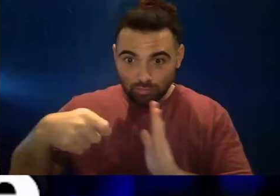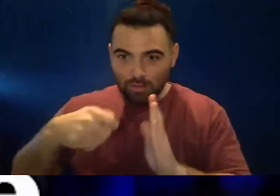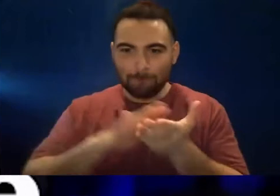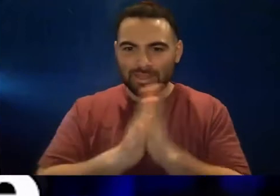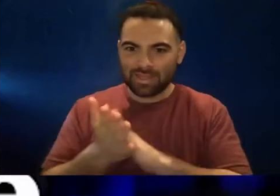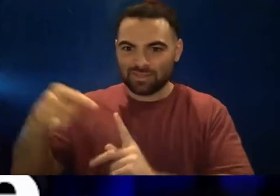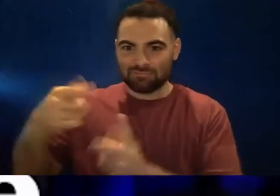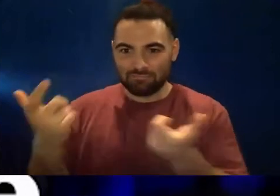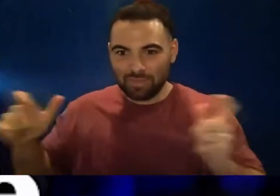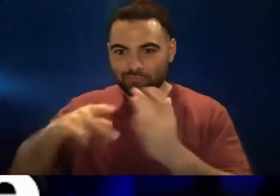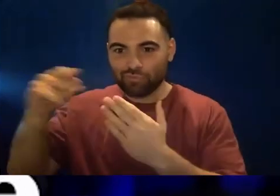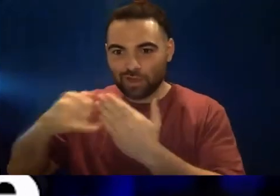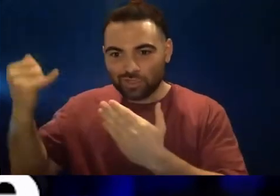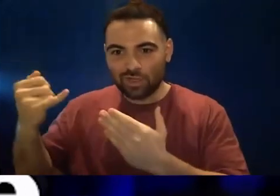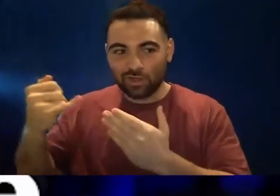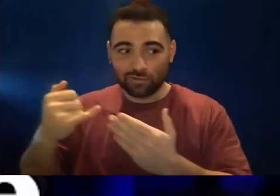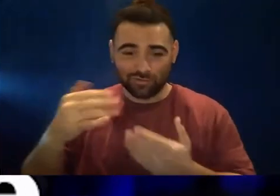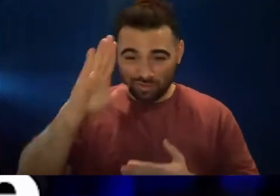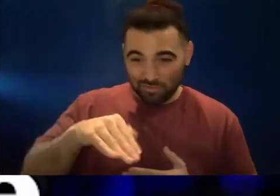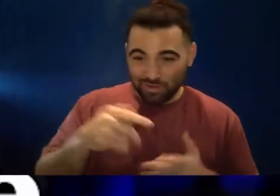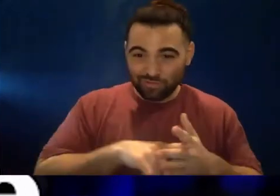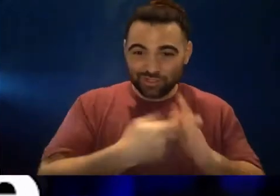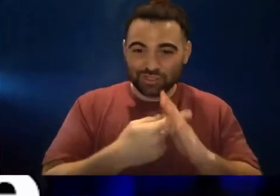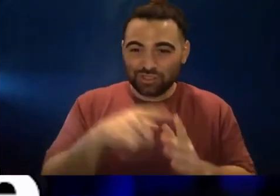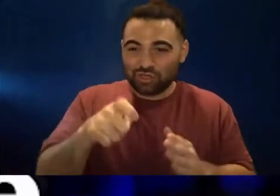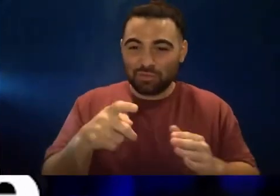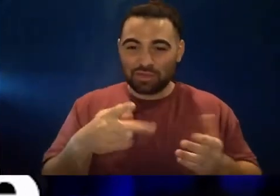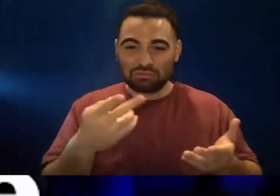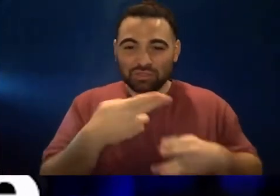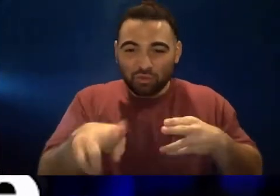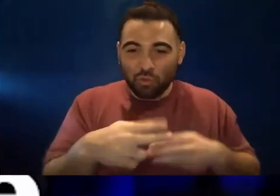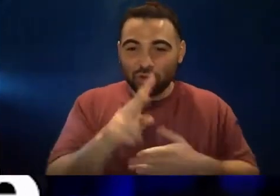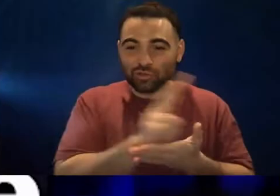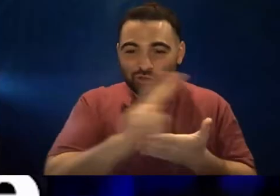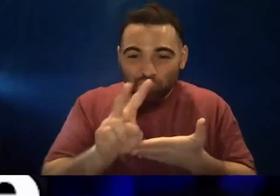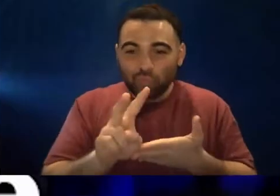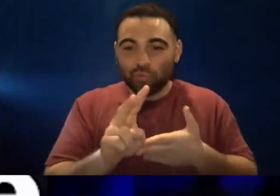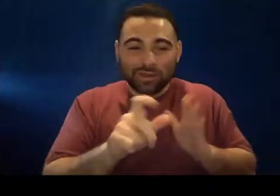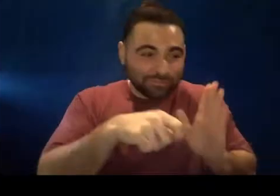which was originally supposed to be a few weeks and a few minutes worth of a profile of Jessica.